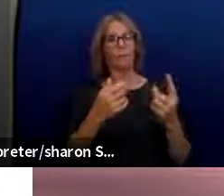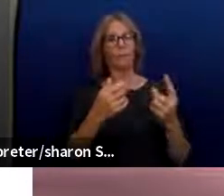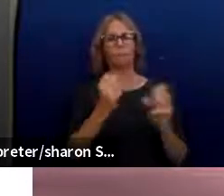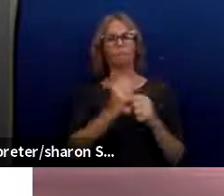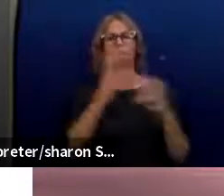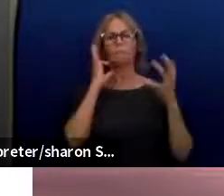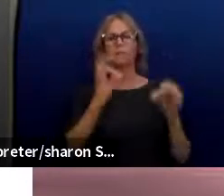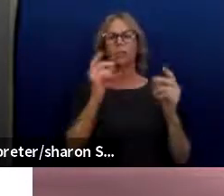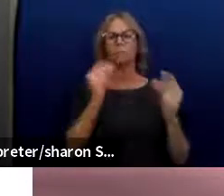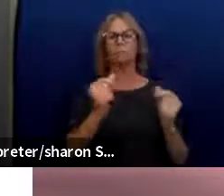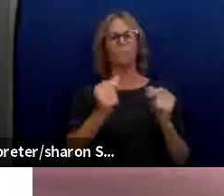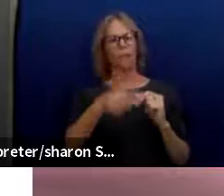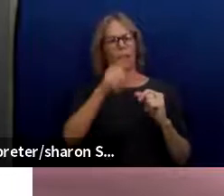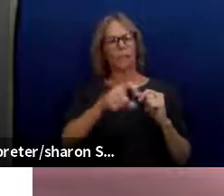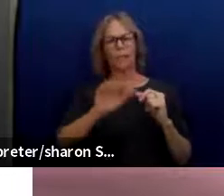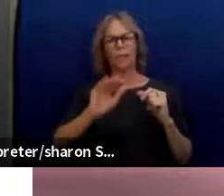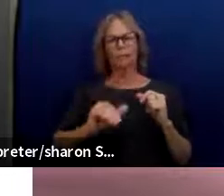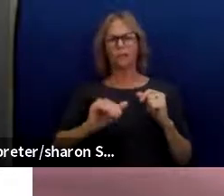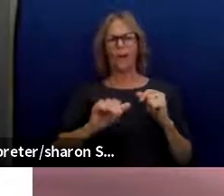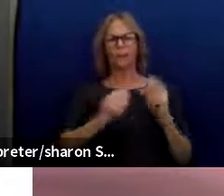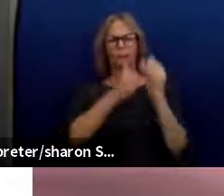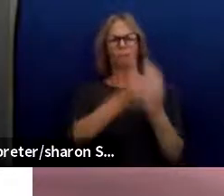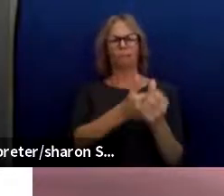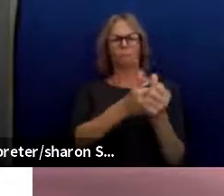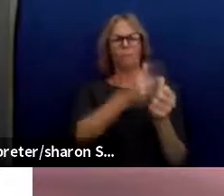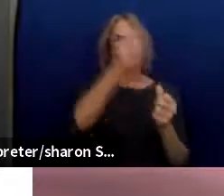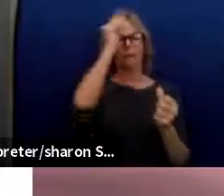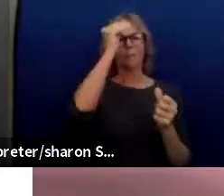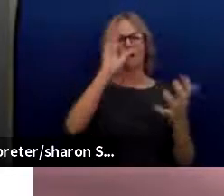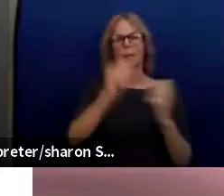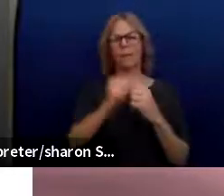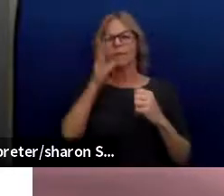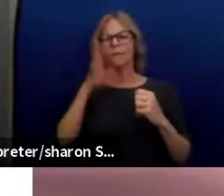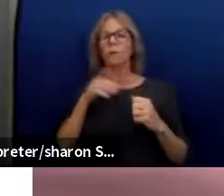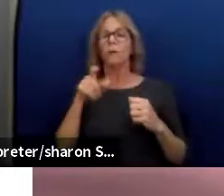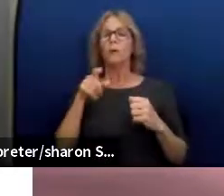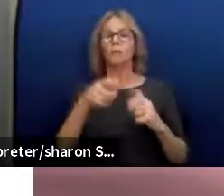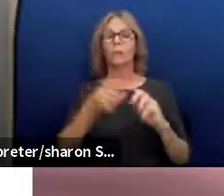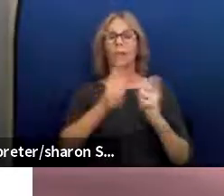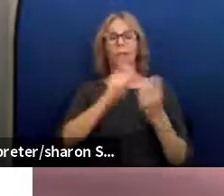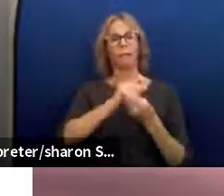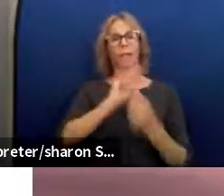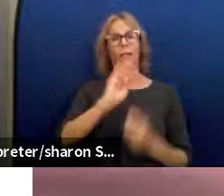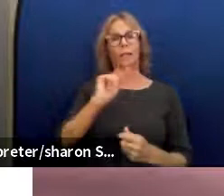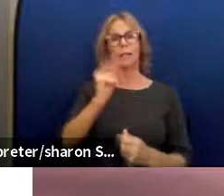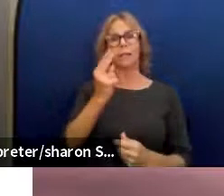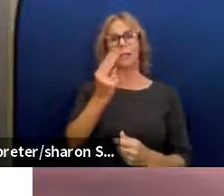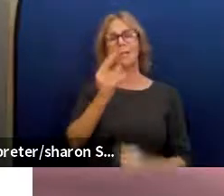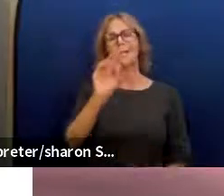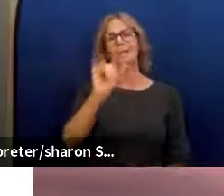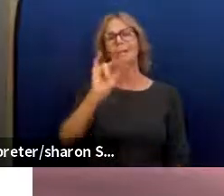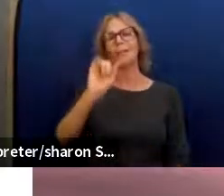that they need their child to conform to male versus female. So they'll change their intersex child's genitals shortly after birth